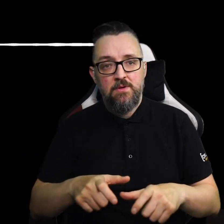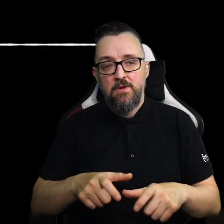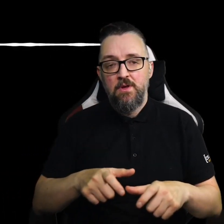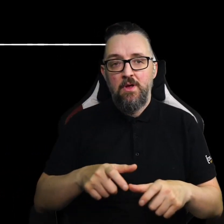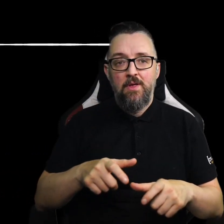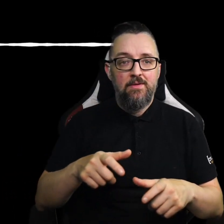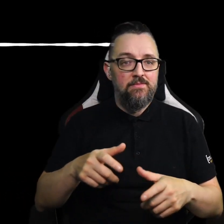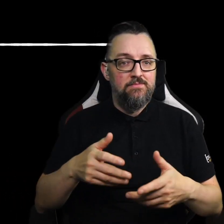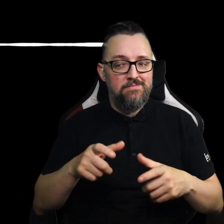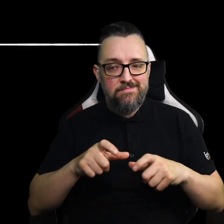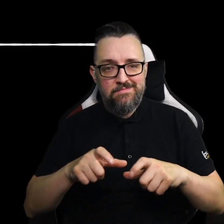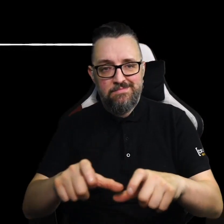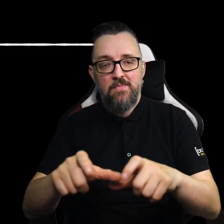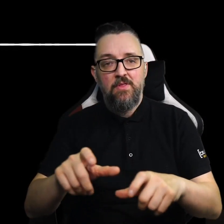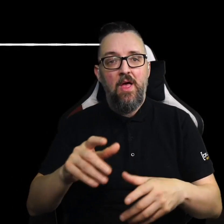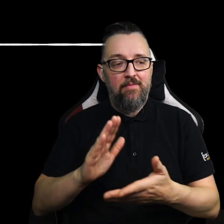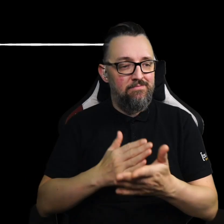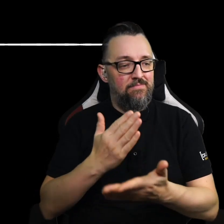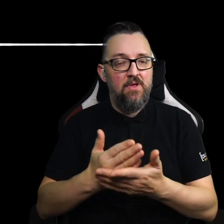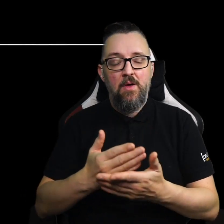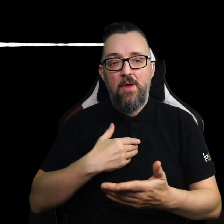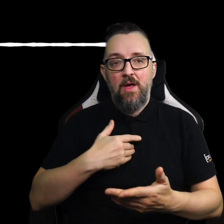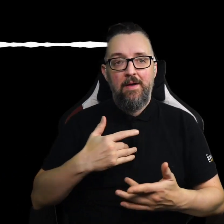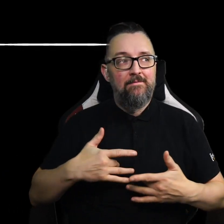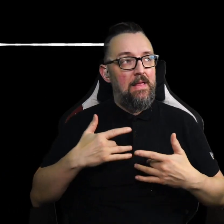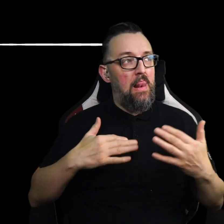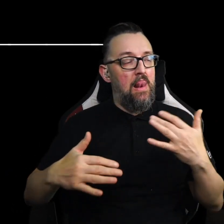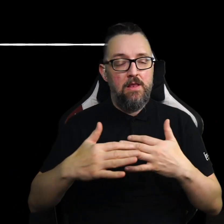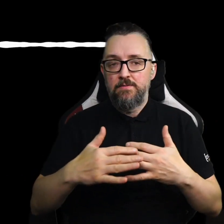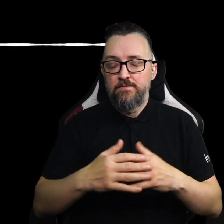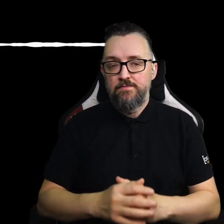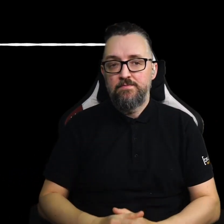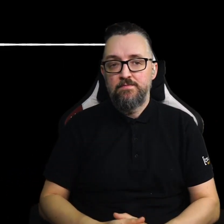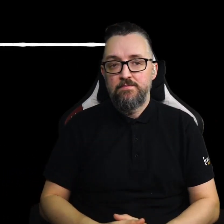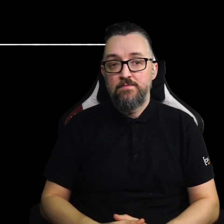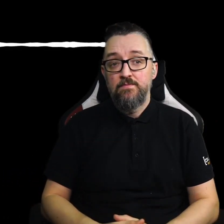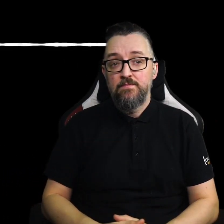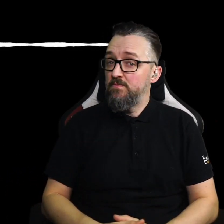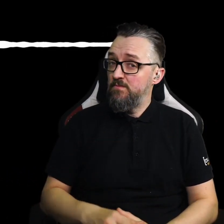gravity to which this experience has permanently altered my very sense of feeling. Is this true? Am I lying?